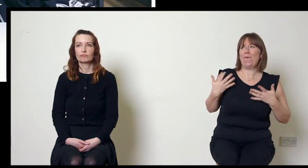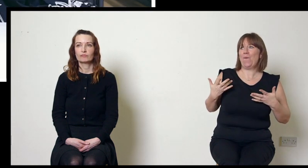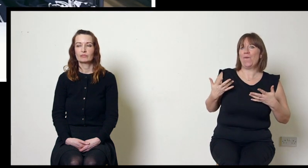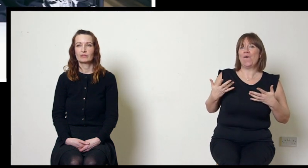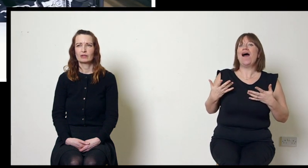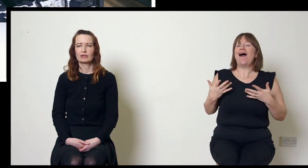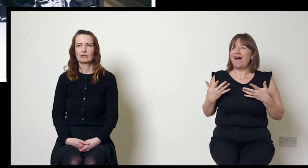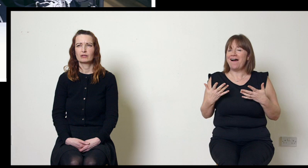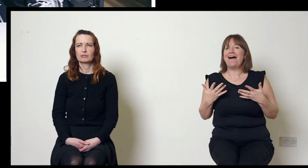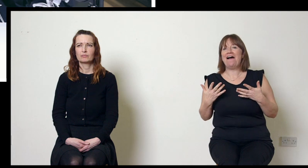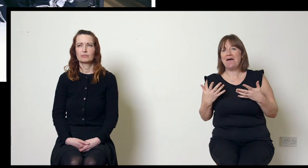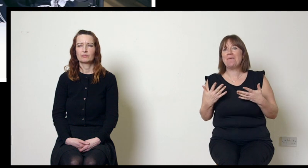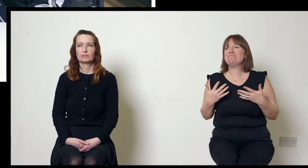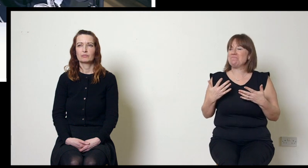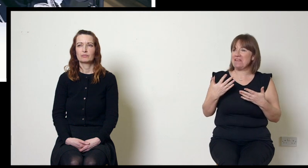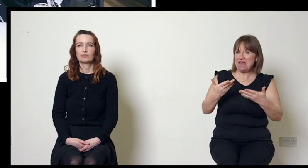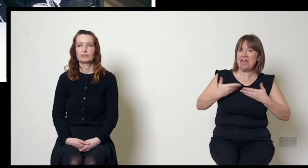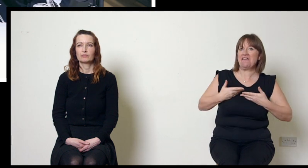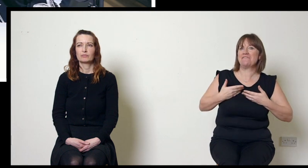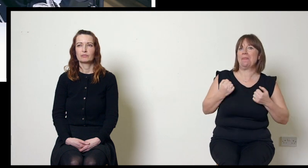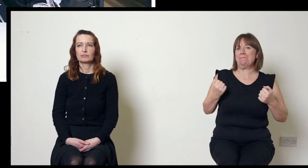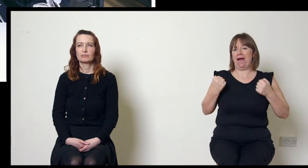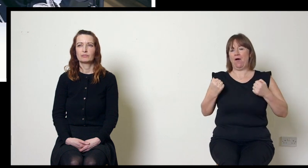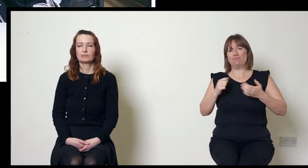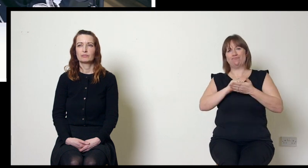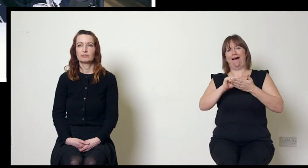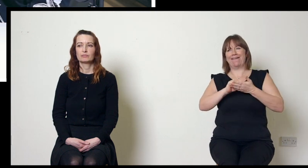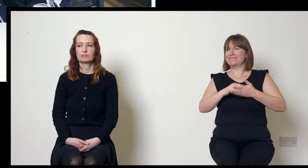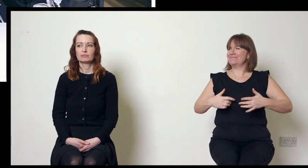So it’s giving people the power then to actually write down. They feel able to say,